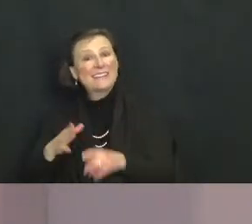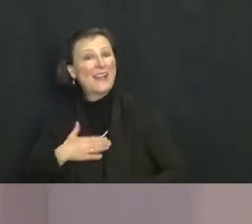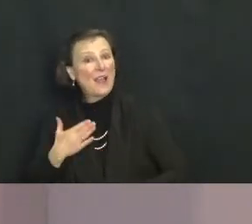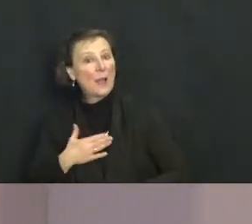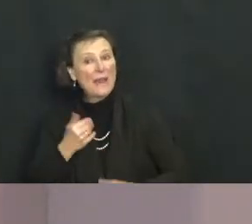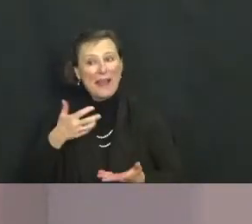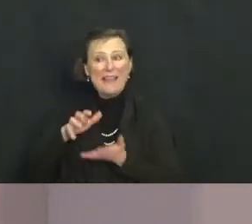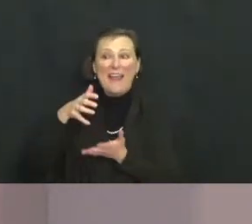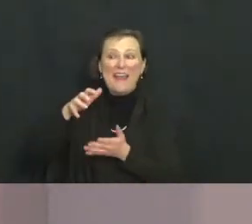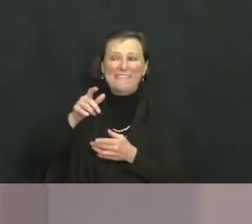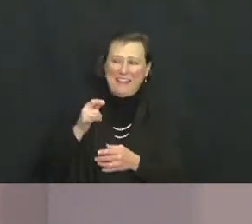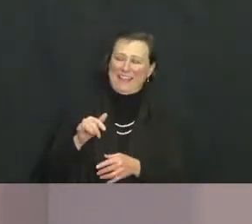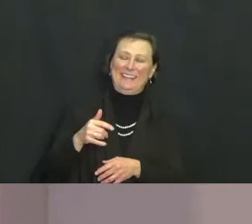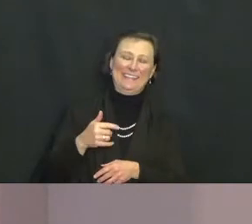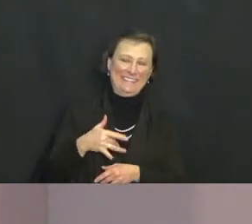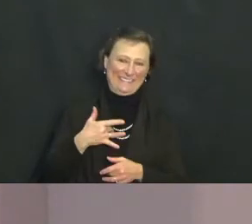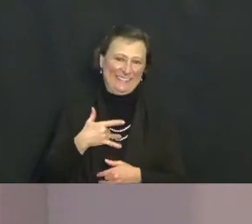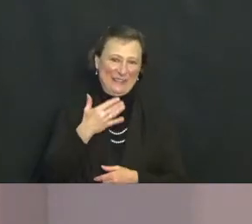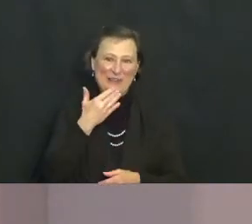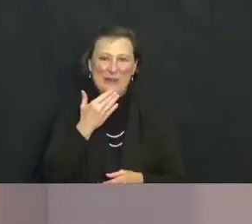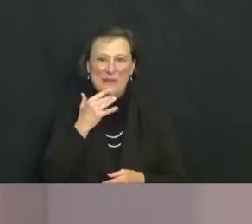they were tickled, when some folks were around.